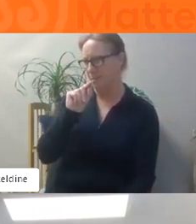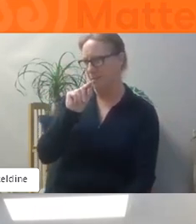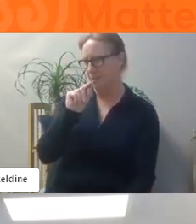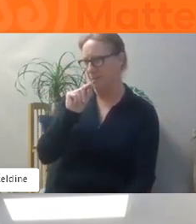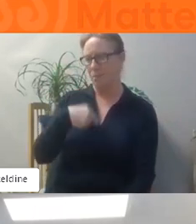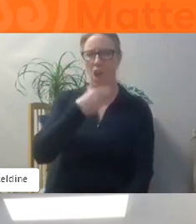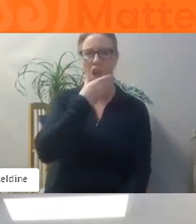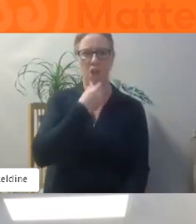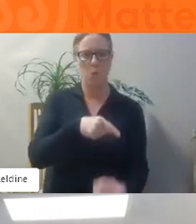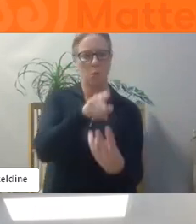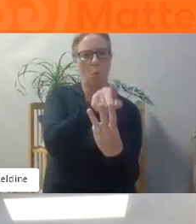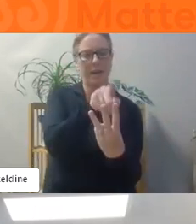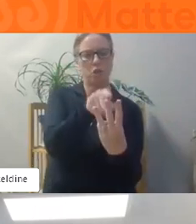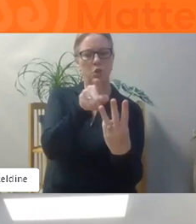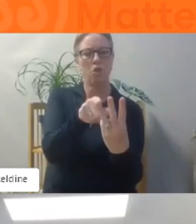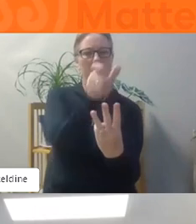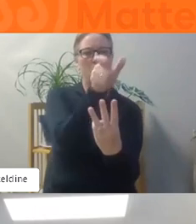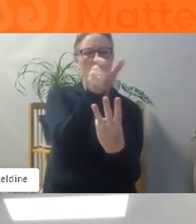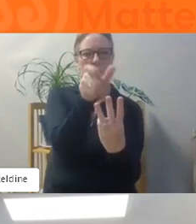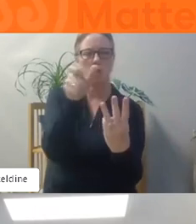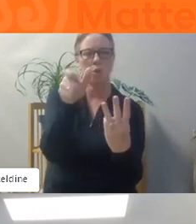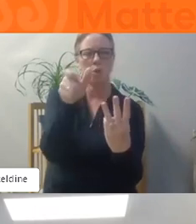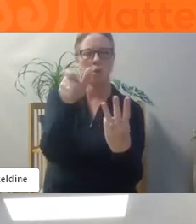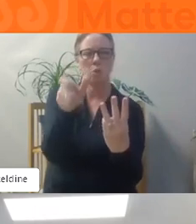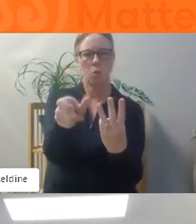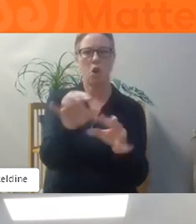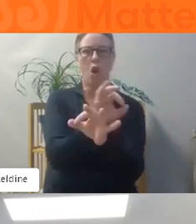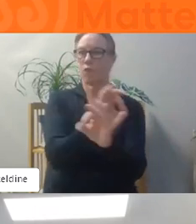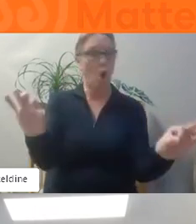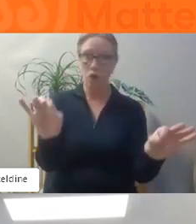three terms of injustice that has been borrowed by Miranda Fricker